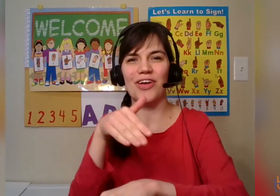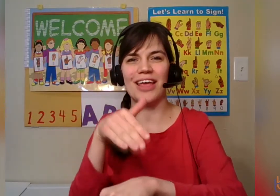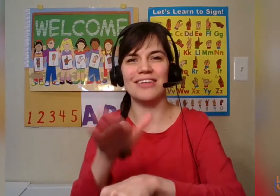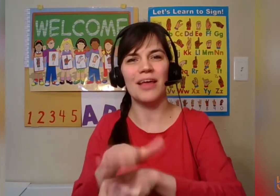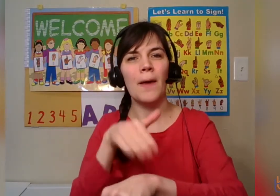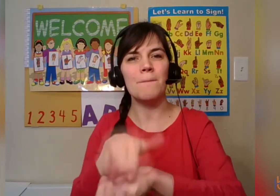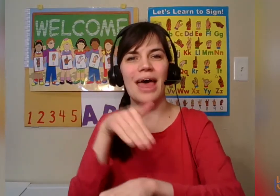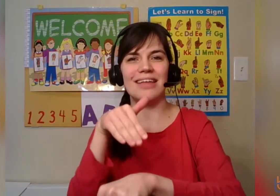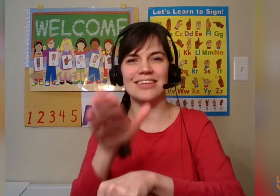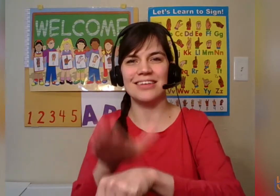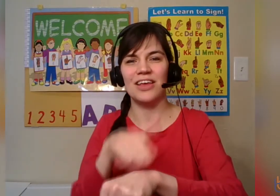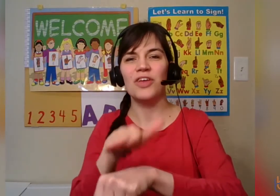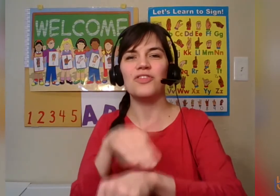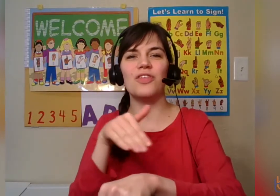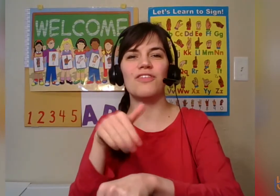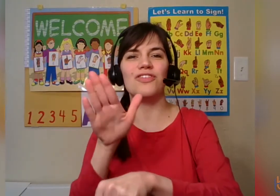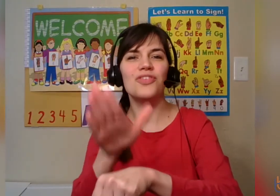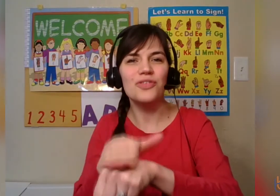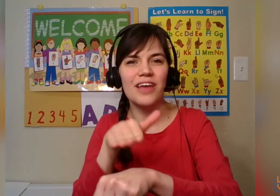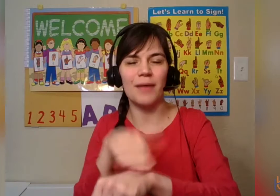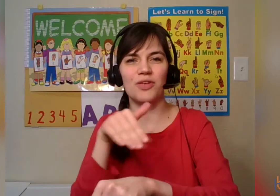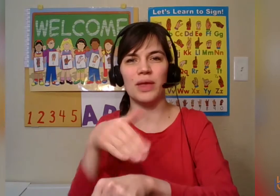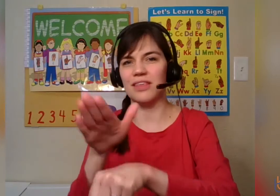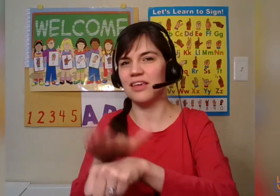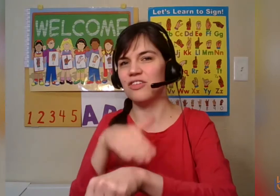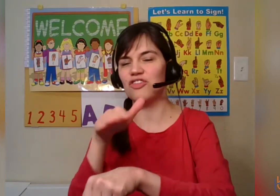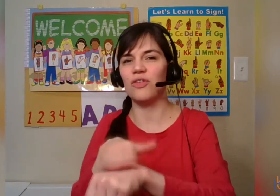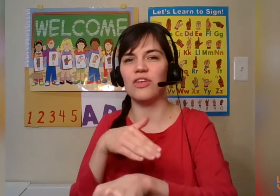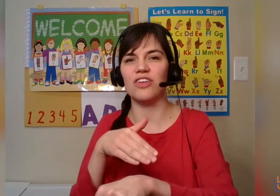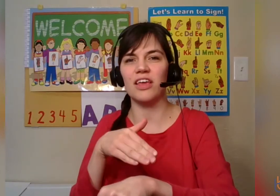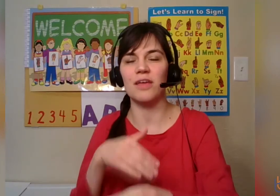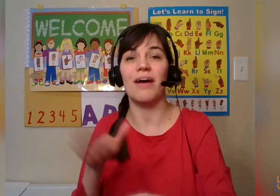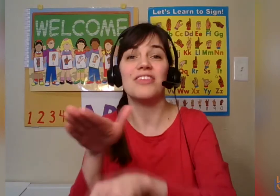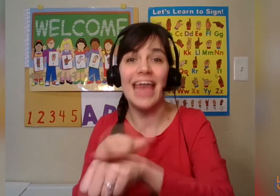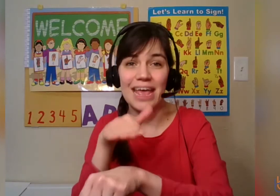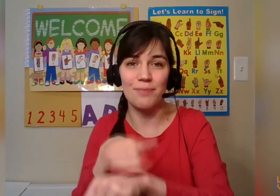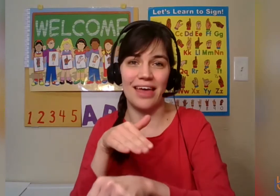other hand. Pet. Do this two times quickly to show that you're talking about a pet.